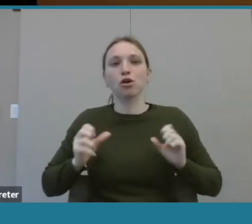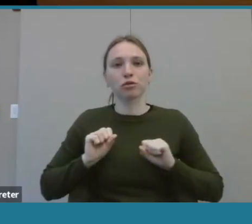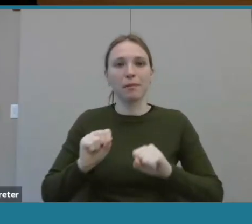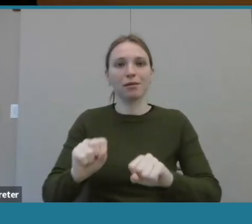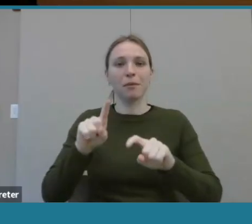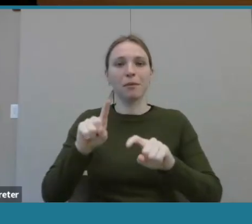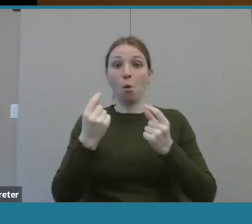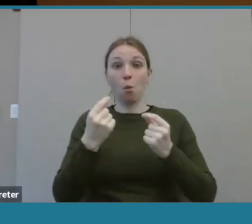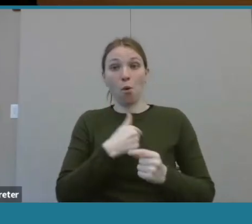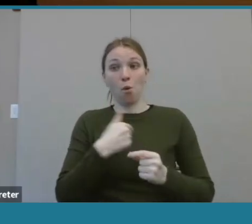we do to create that.